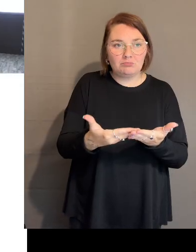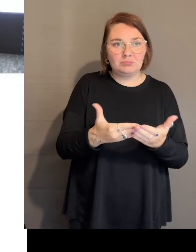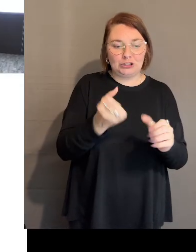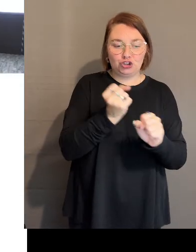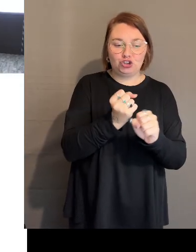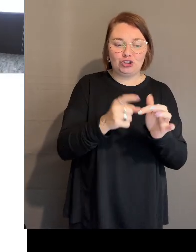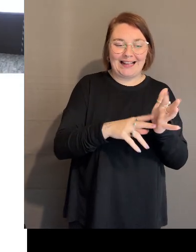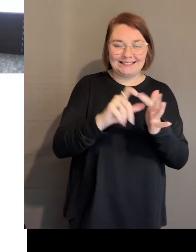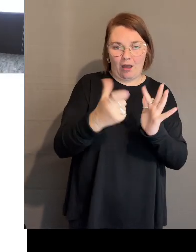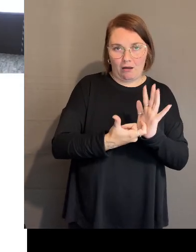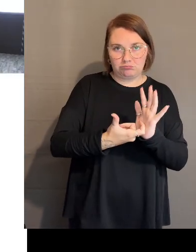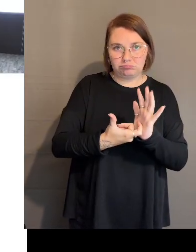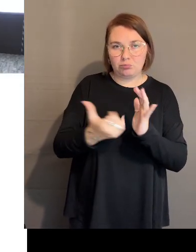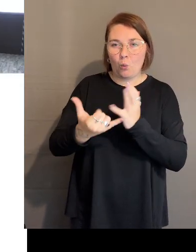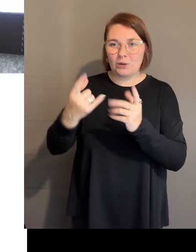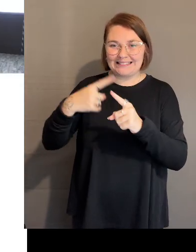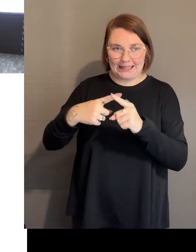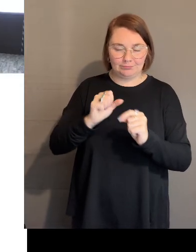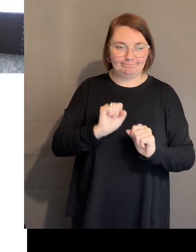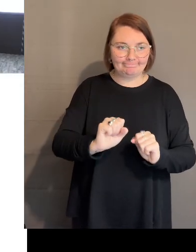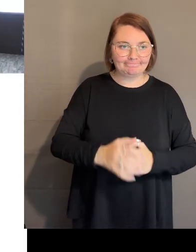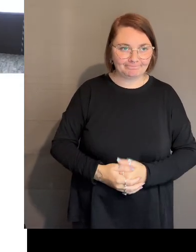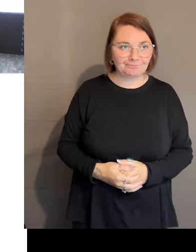Gender, or sex, maybe broader.